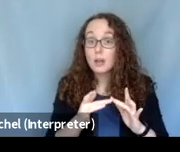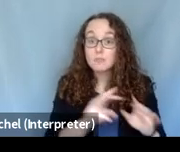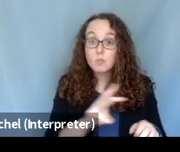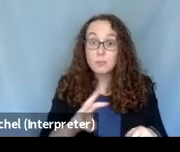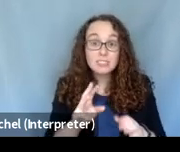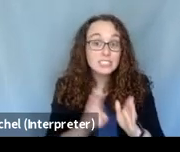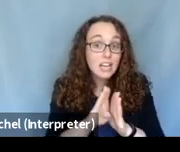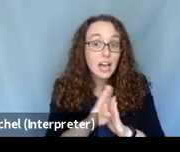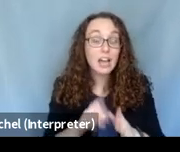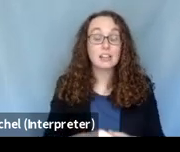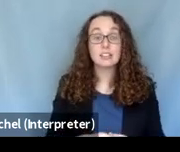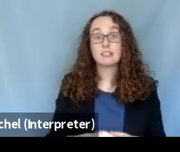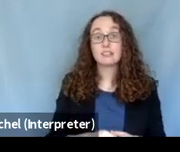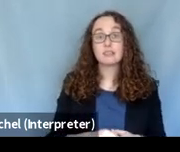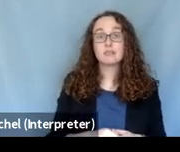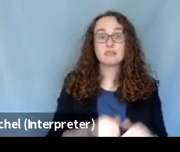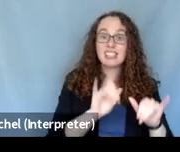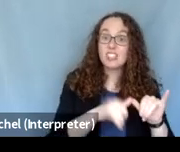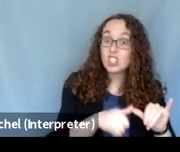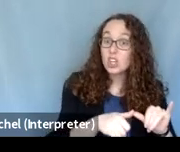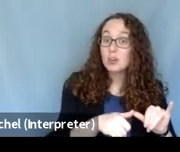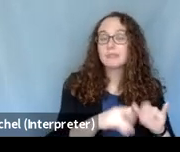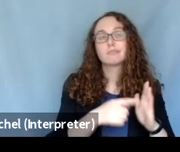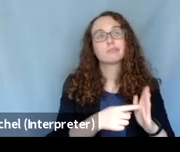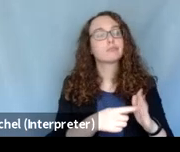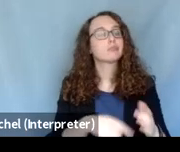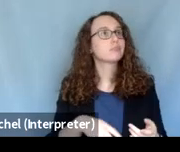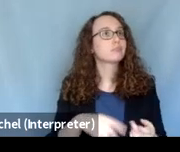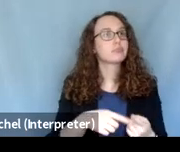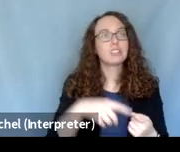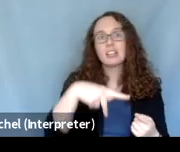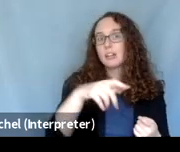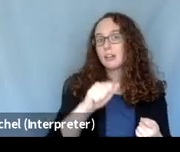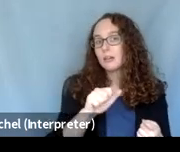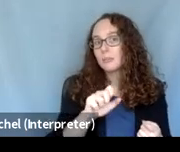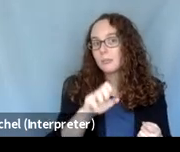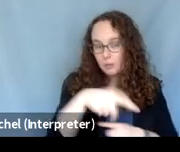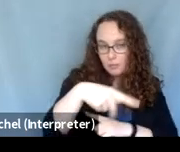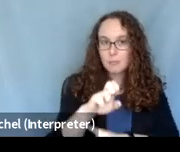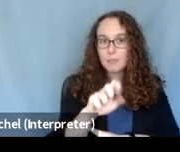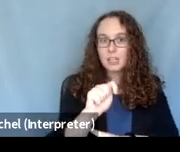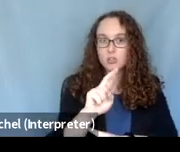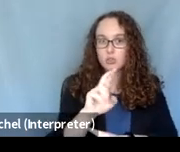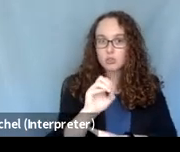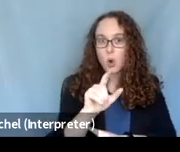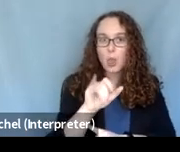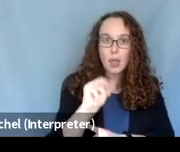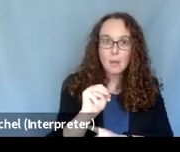types of Engineering, like petroleum for instance, many different types of scientists as well.